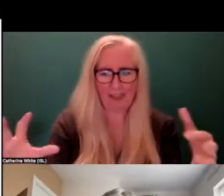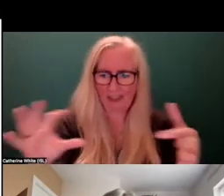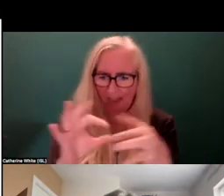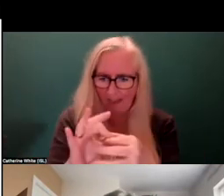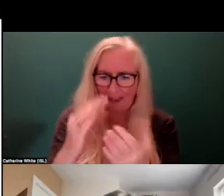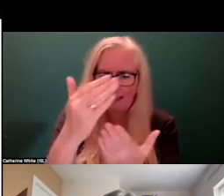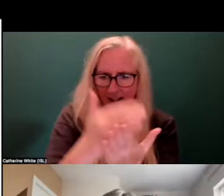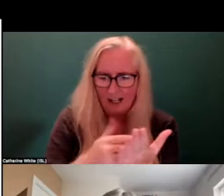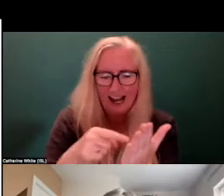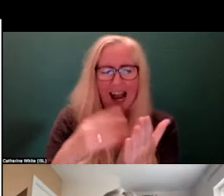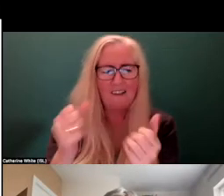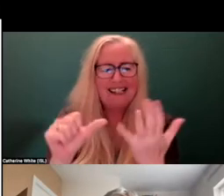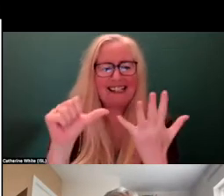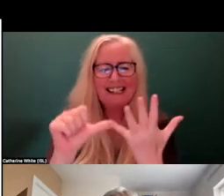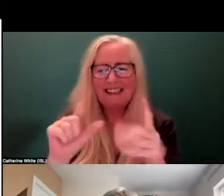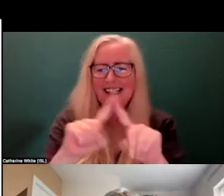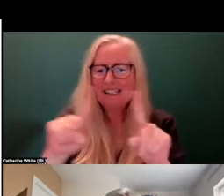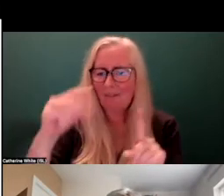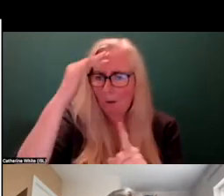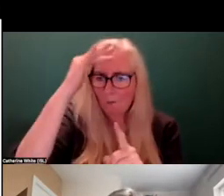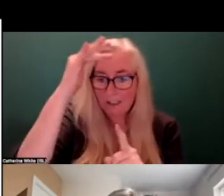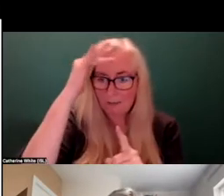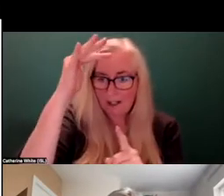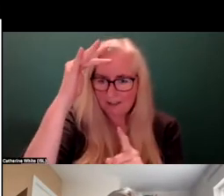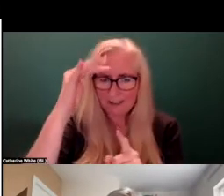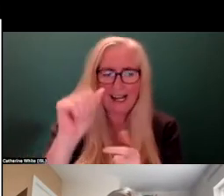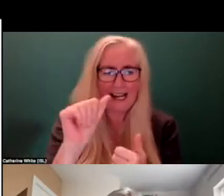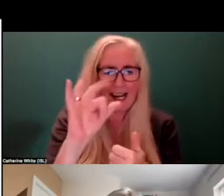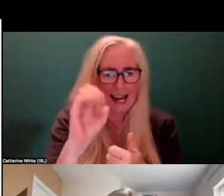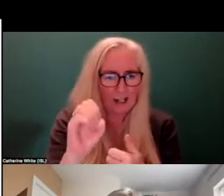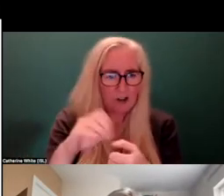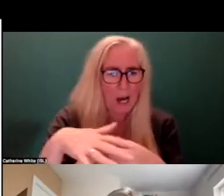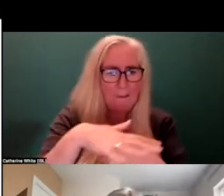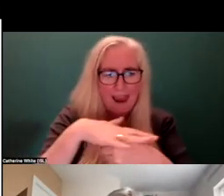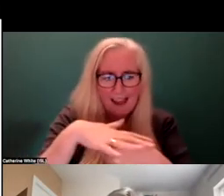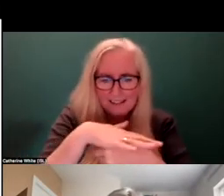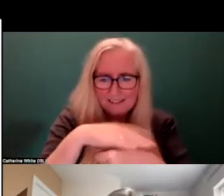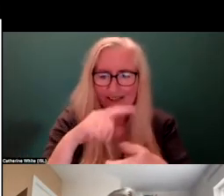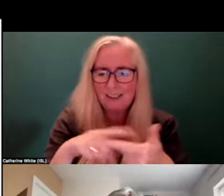And it focuses on six interconnected principles comprising ageing in place,